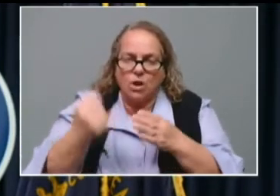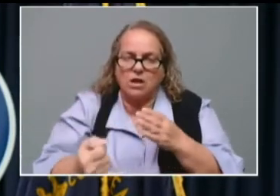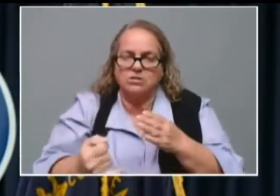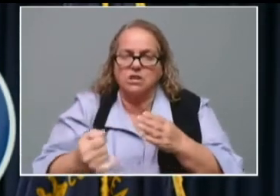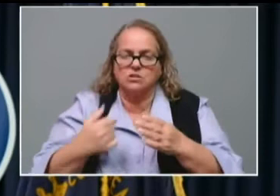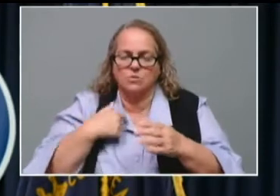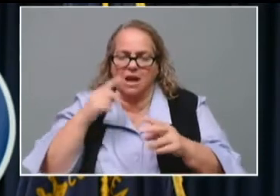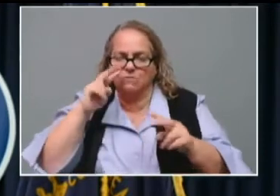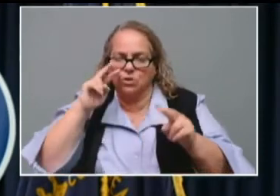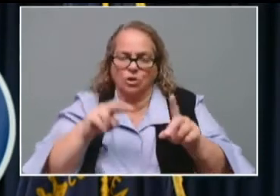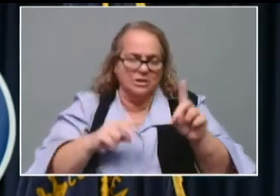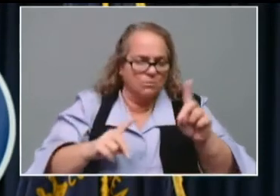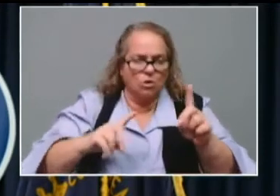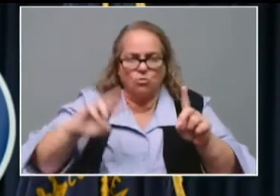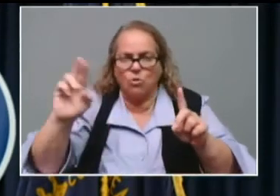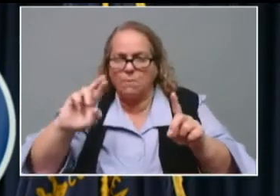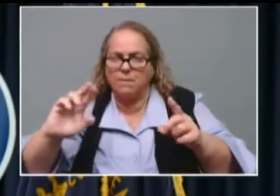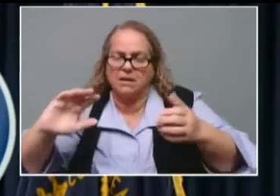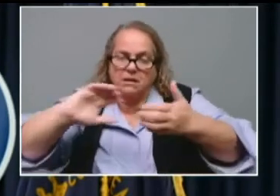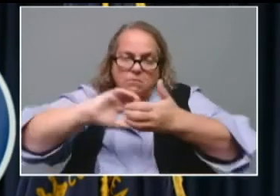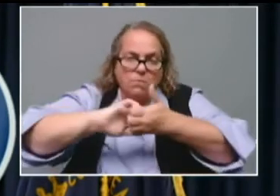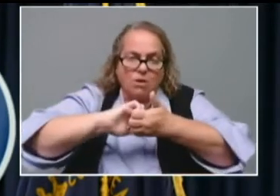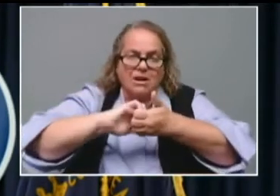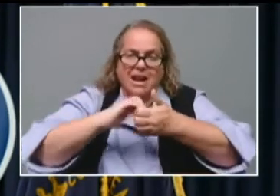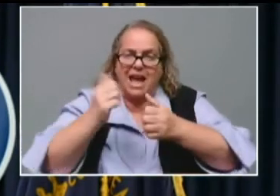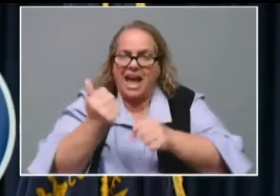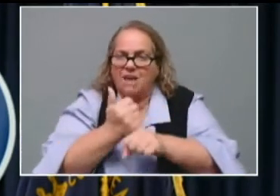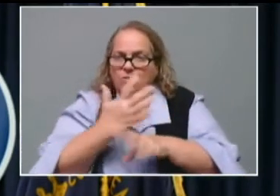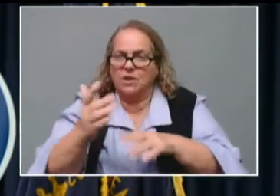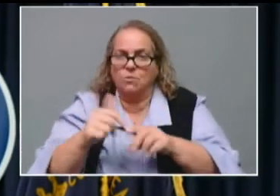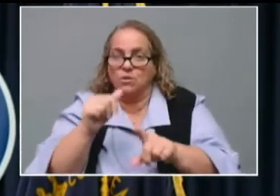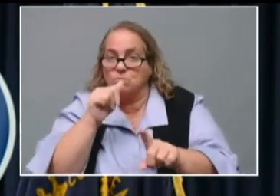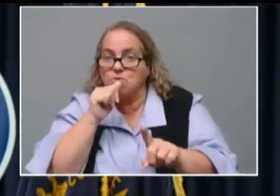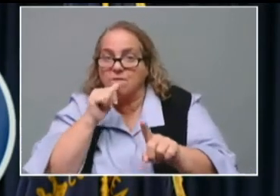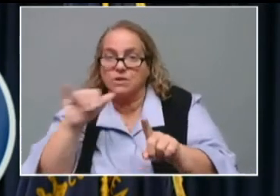level of government and with the private sector, we've already said,